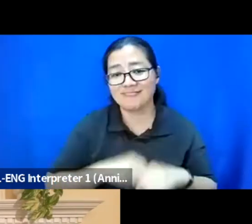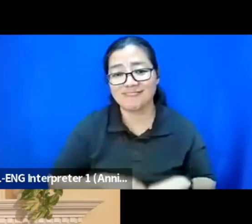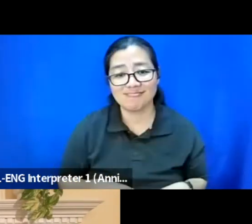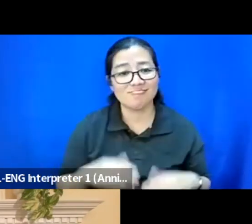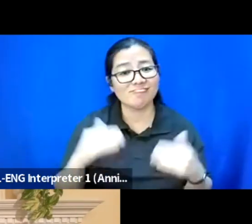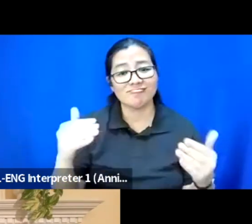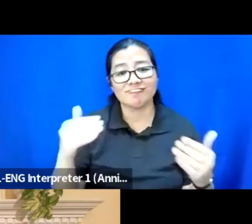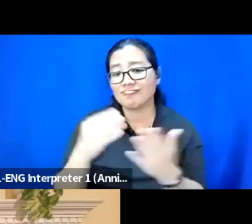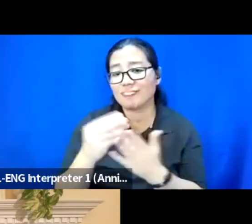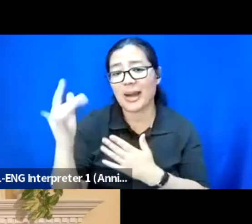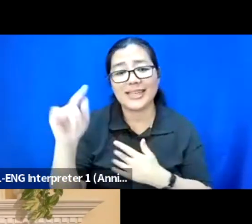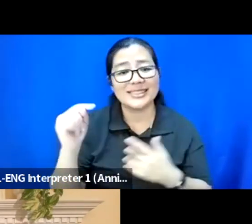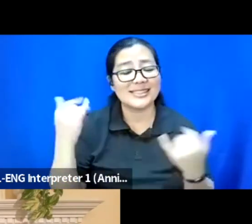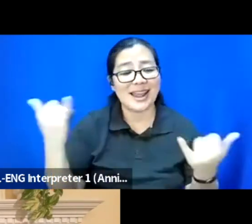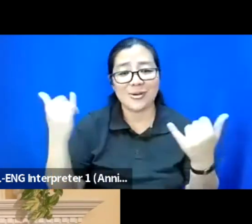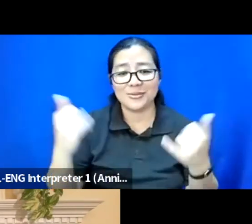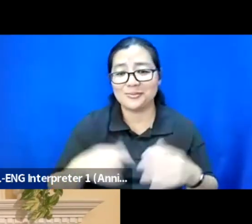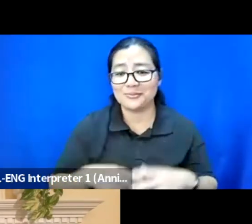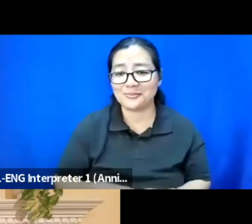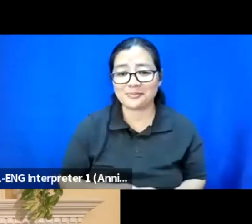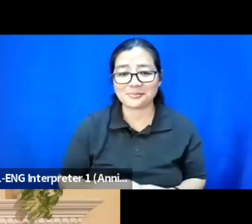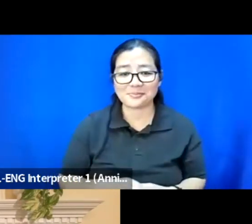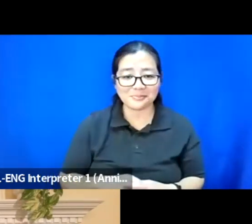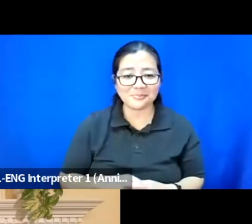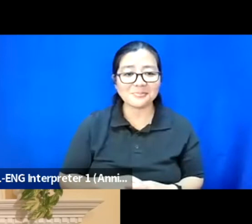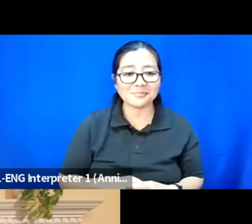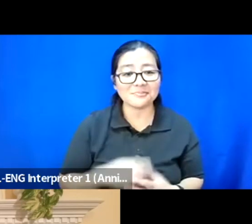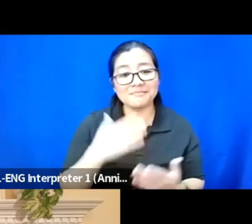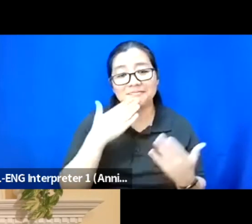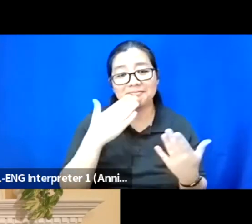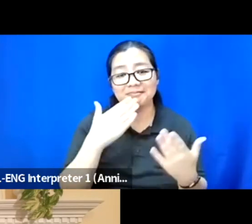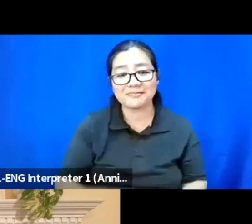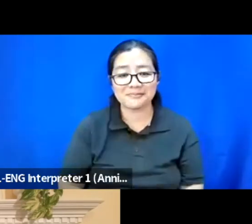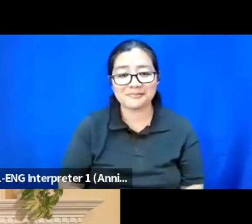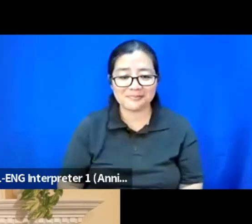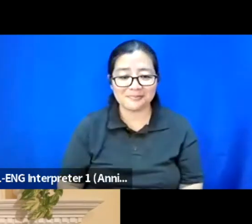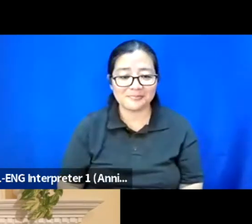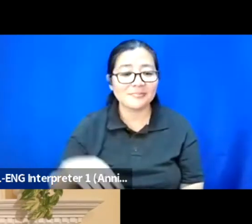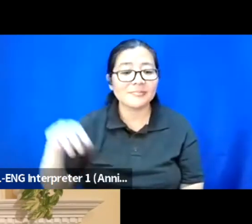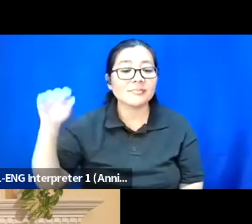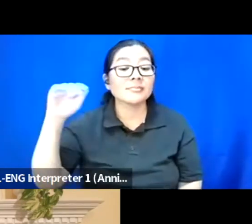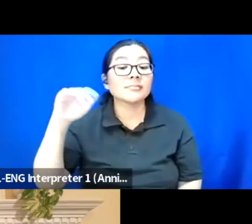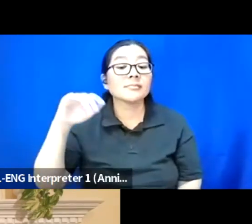So the winners of What My Bones Know are -- and apologies in advance.